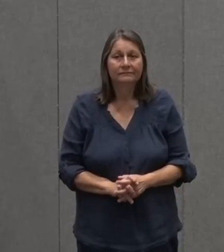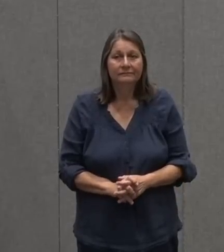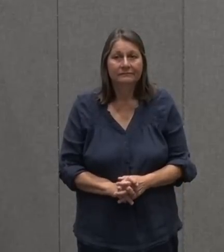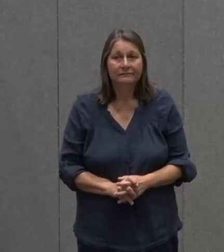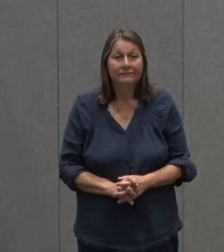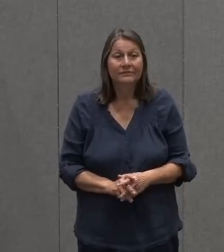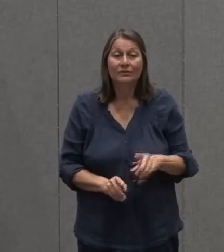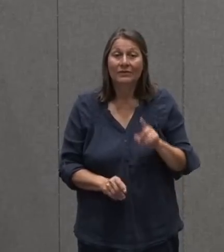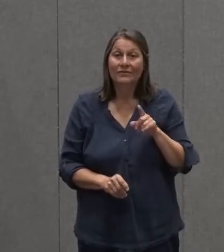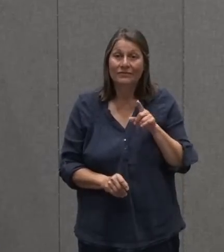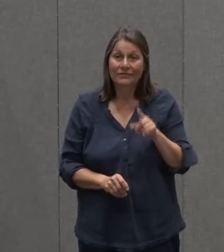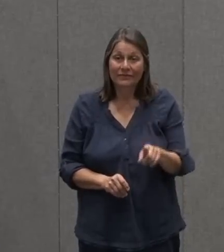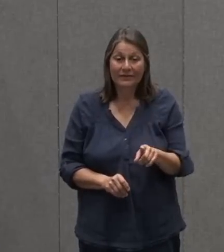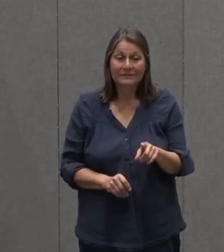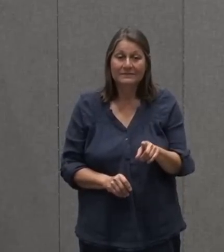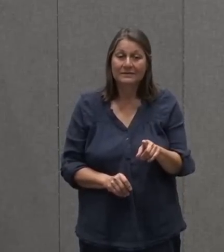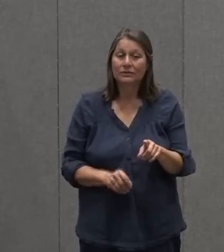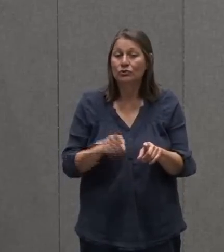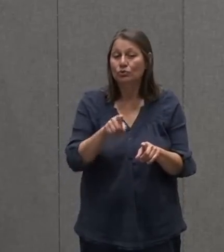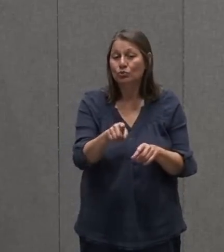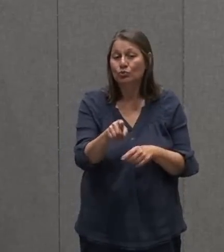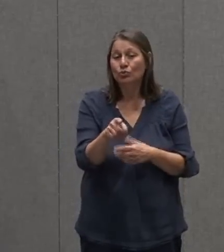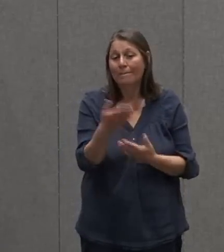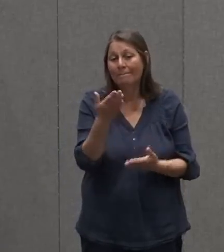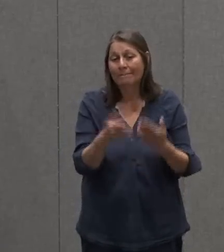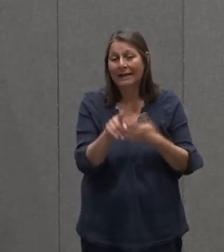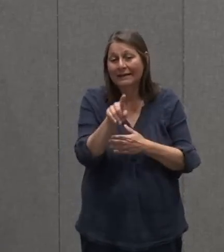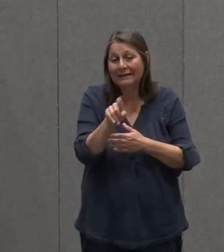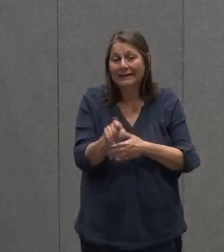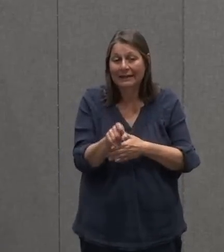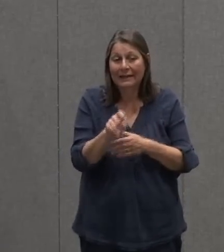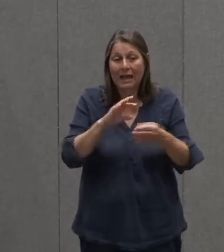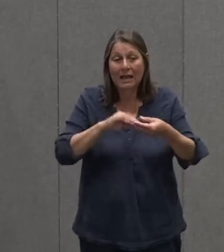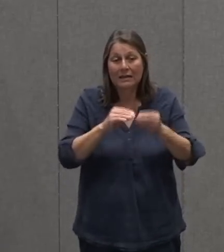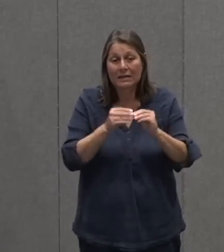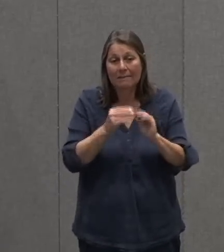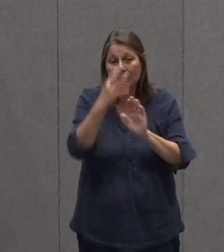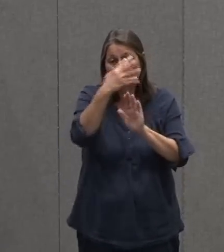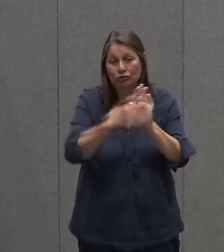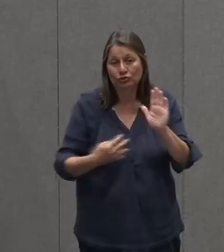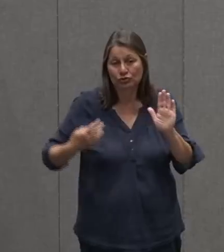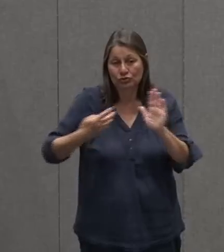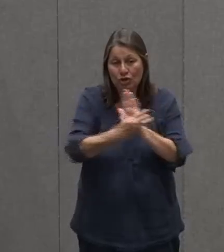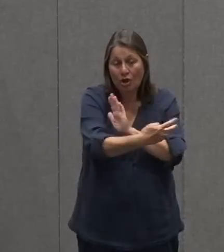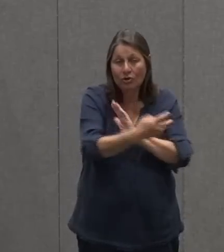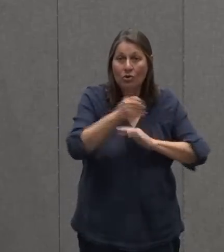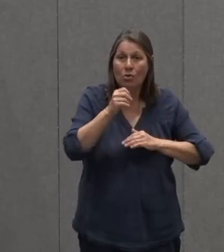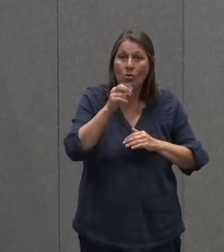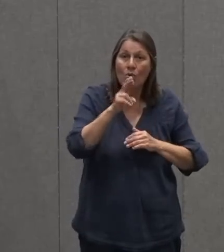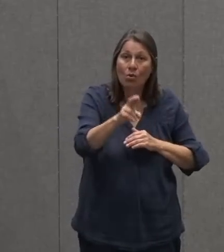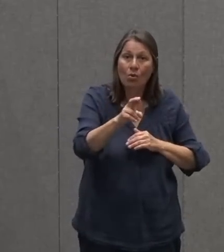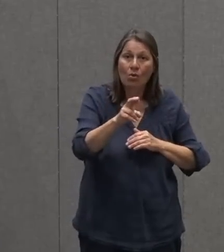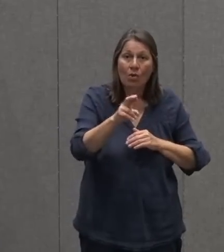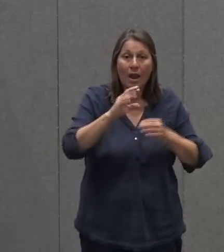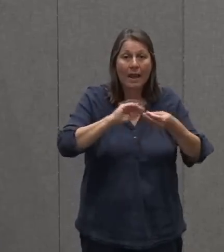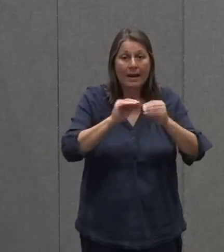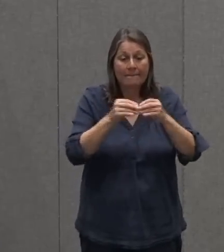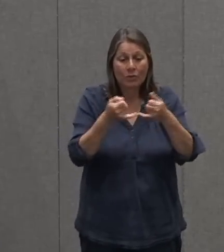you may need a number chart, you might also choose to do this on an open number line if that's what you wanna,